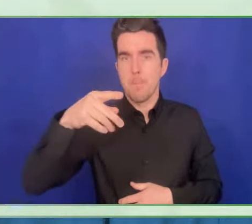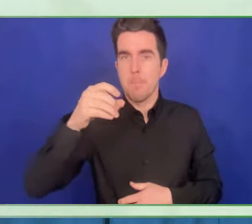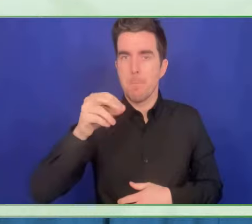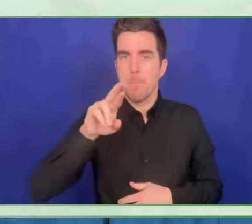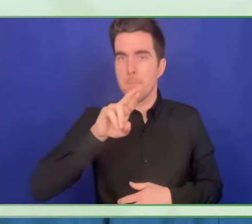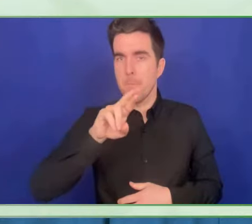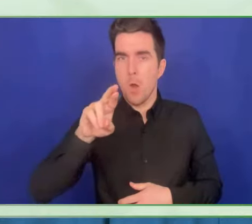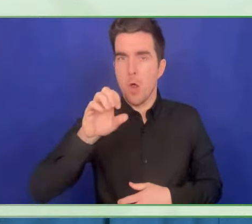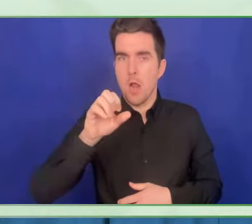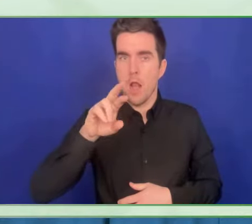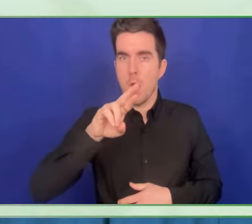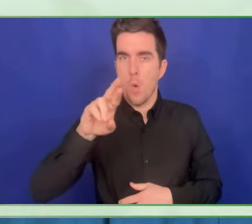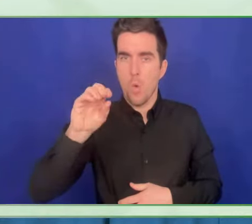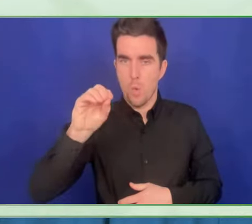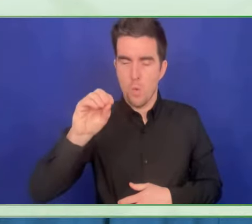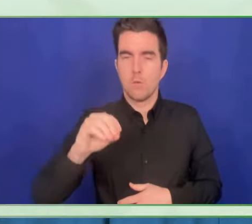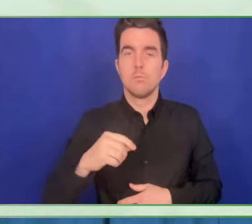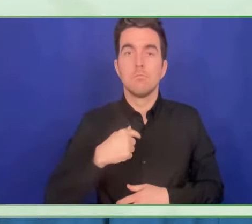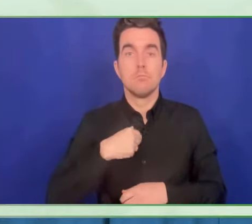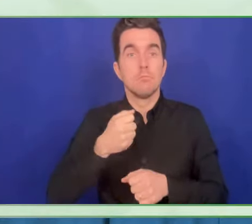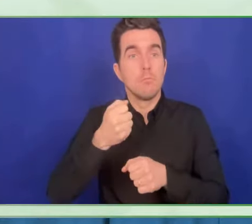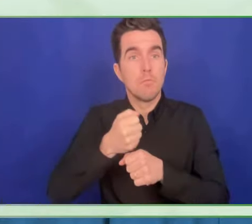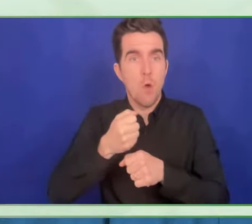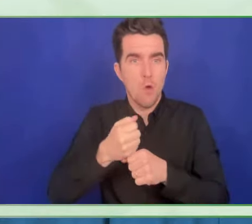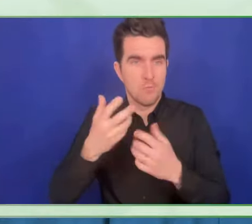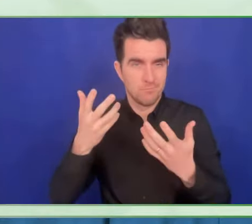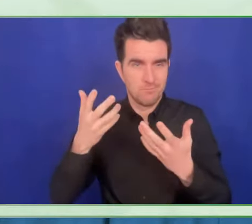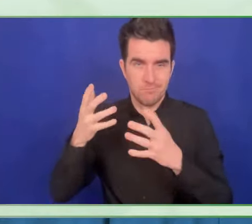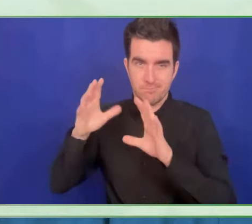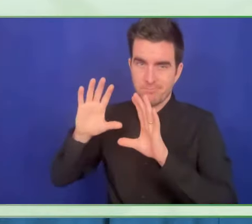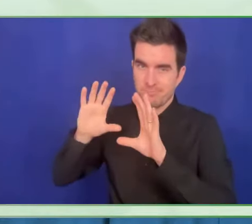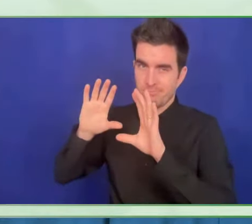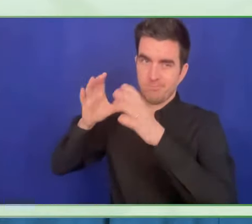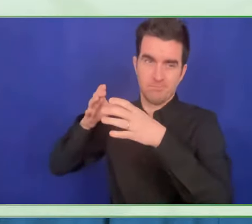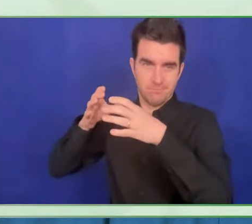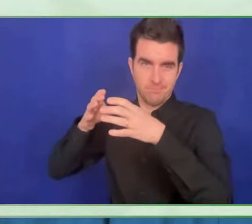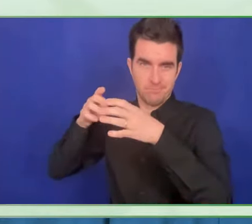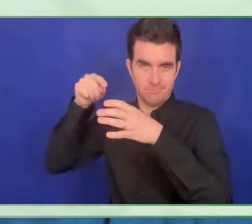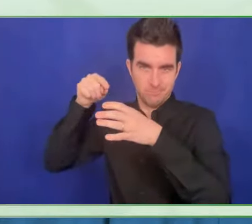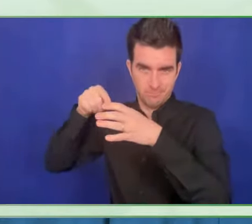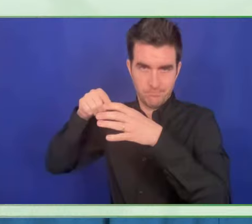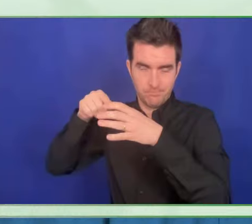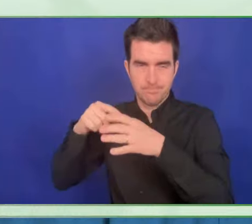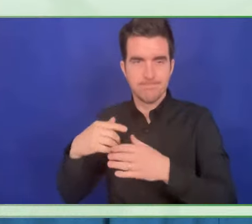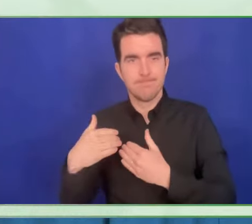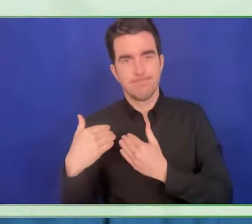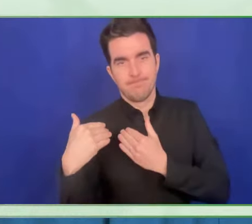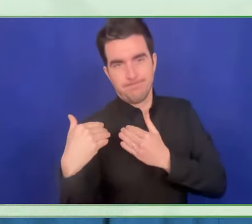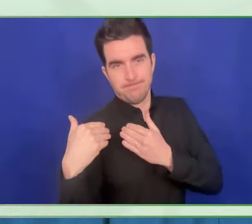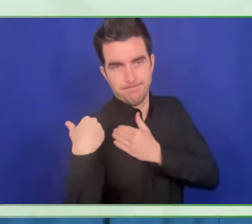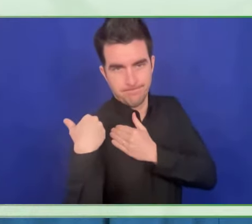I coordinate the disabilities team and my main area of work is on accessibility.